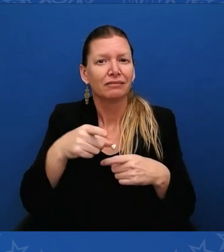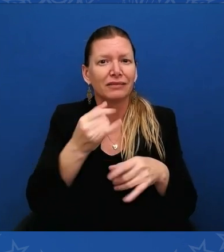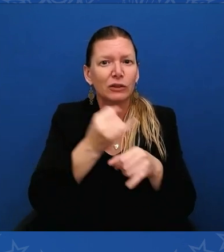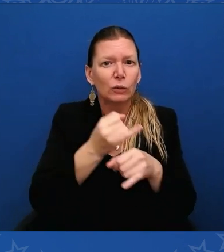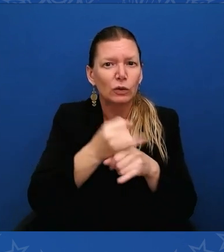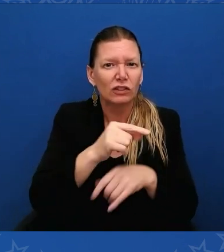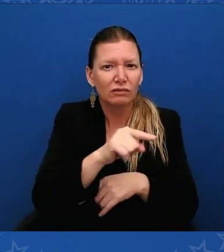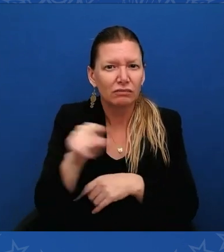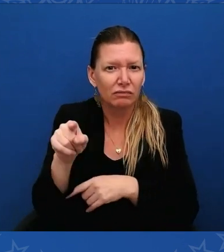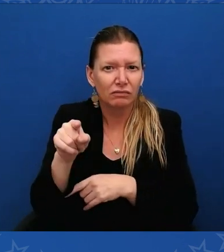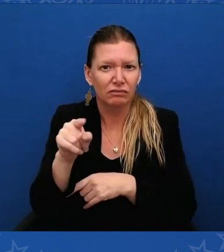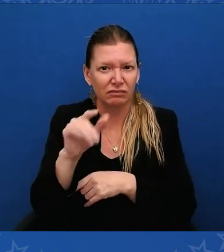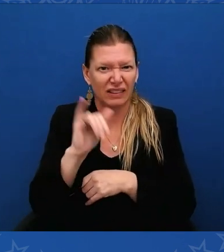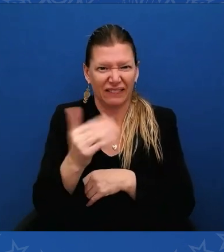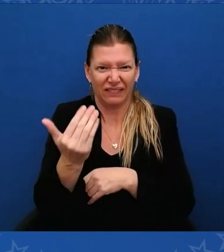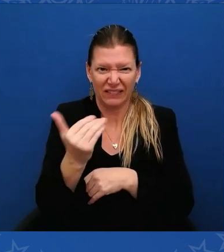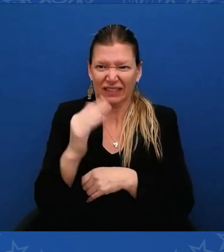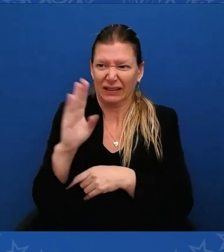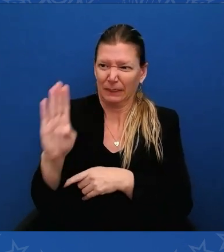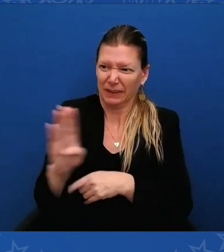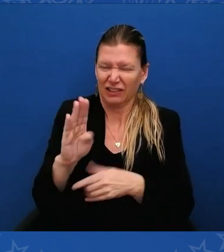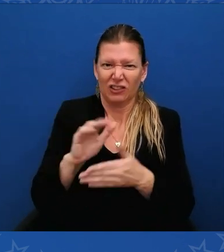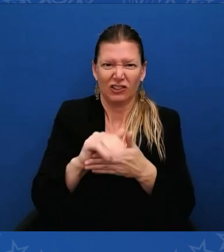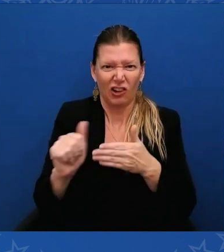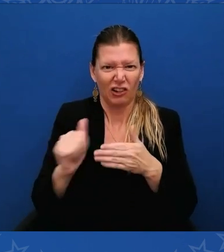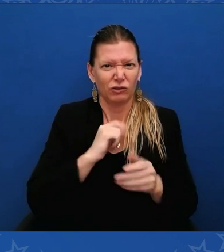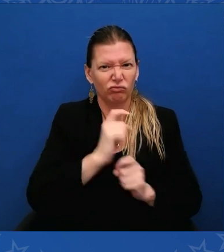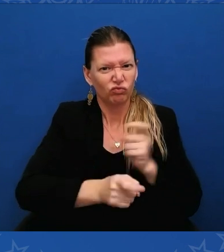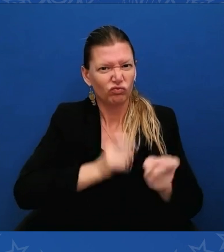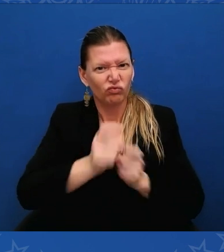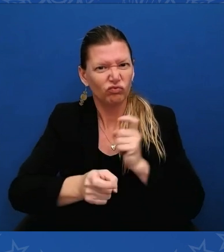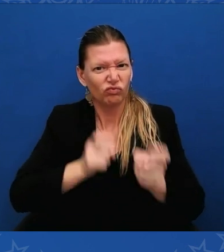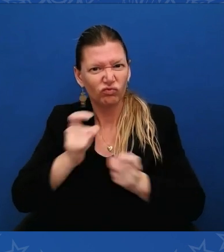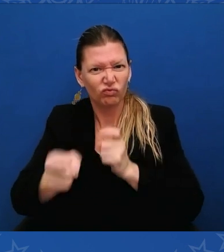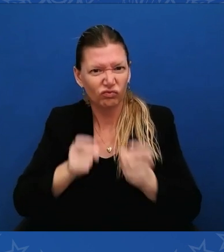We also announced the first-ever White House Initiative and President's Board of Advisers